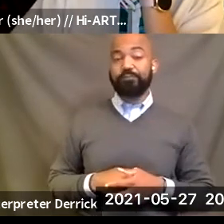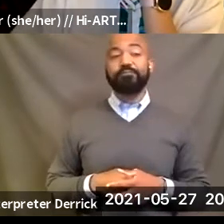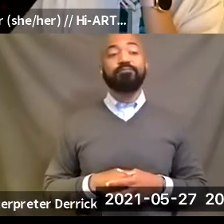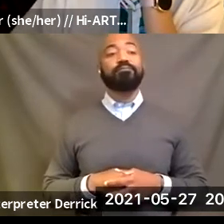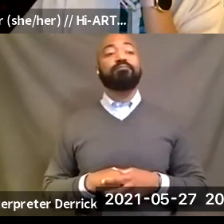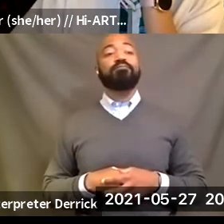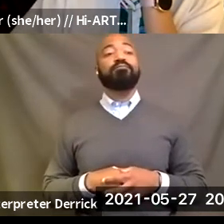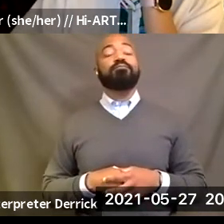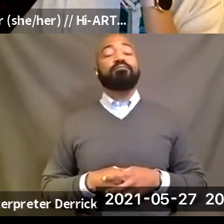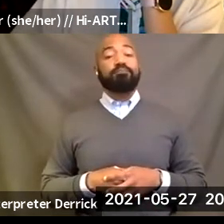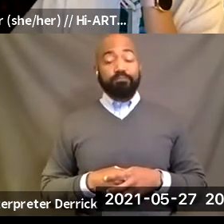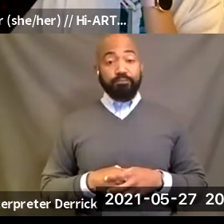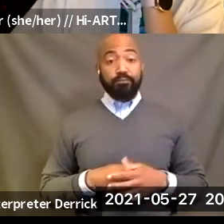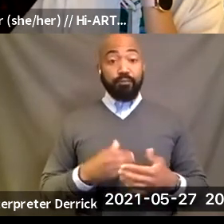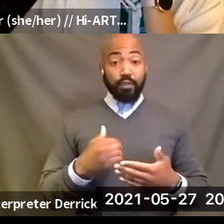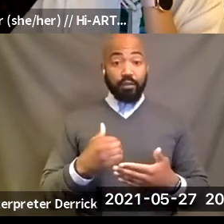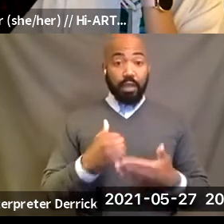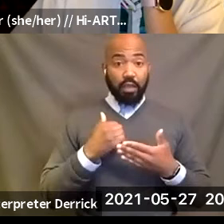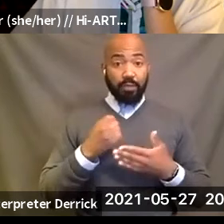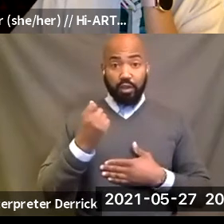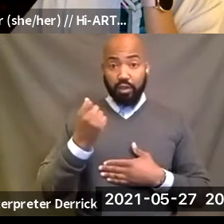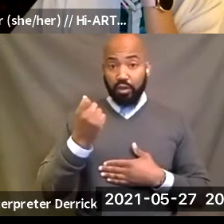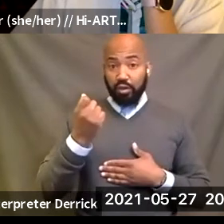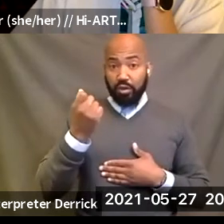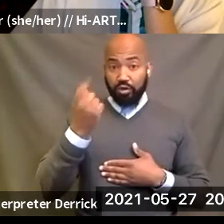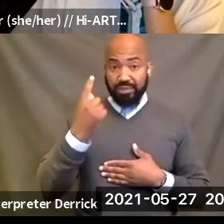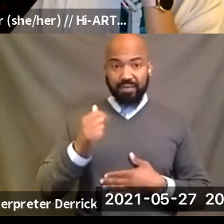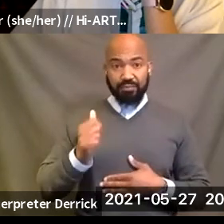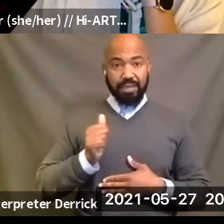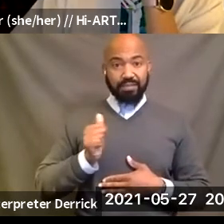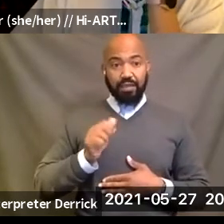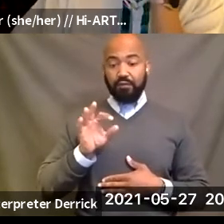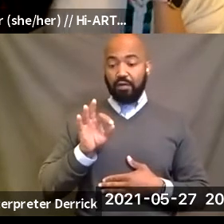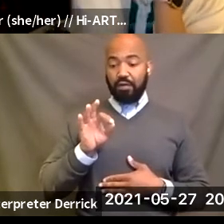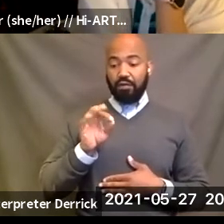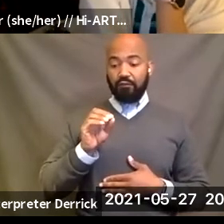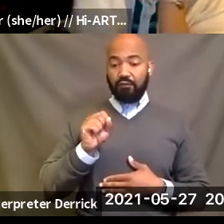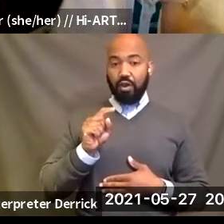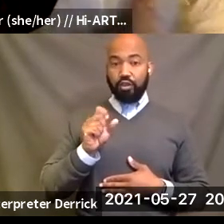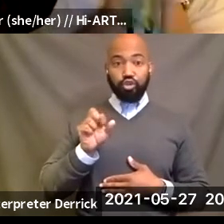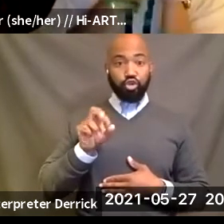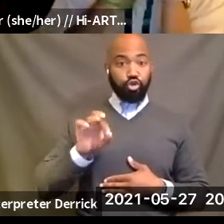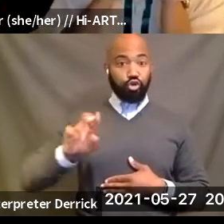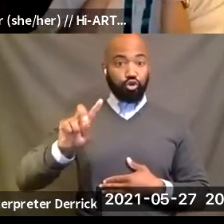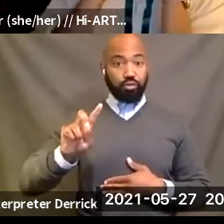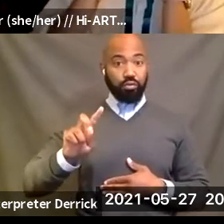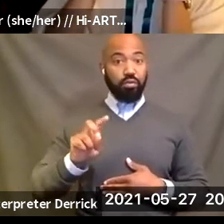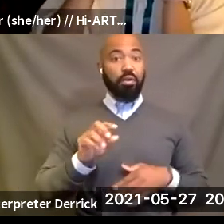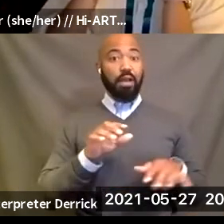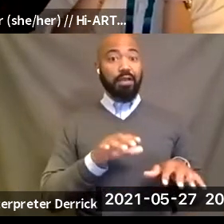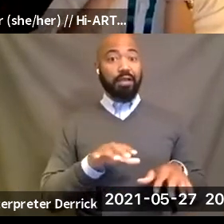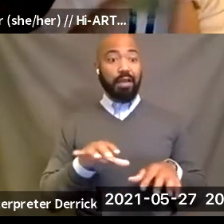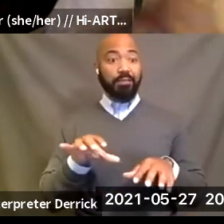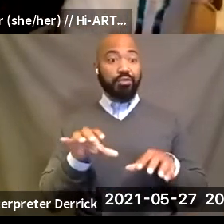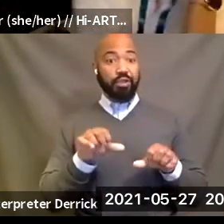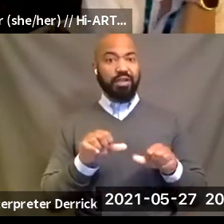Benjamin (they/them/elle): Space instead of experiences, but I was in foster care before I was adopted, and then the second thing is that.